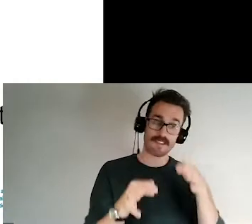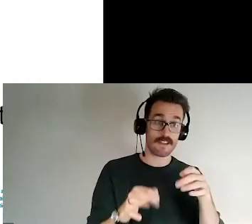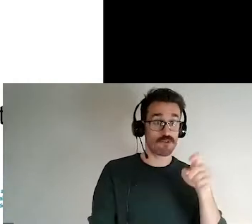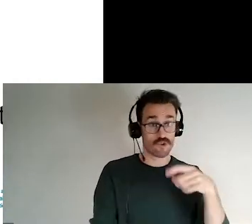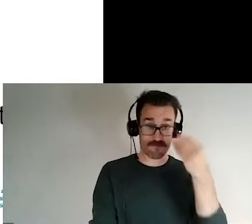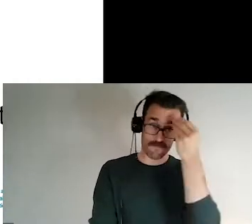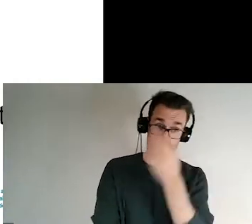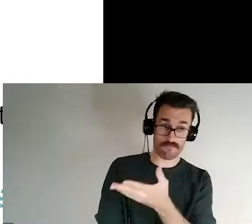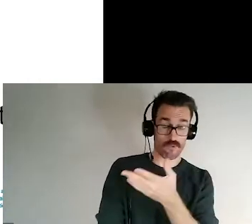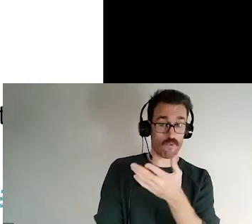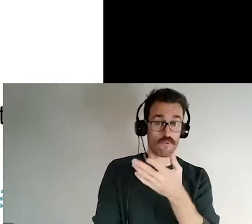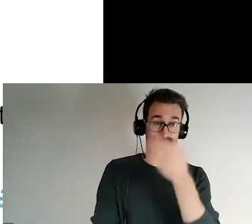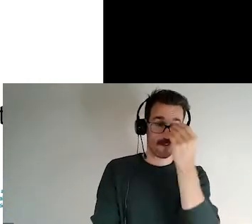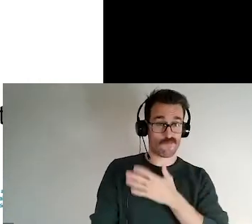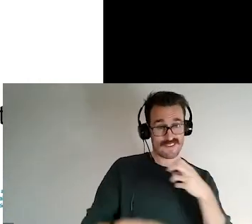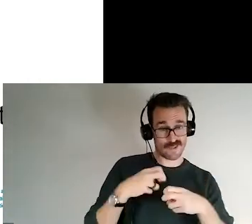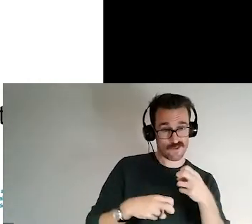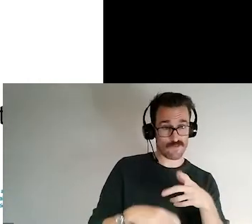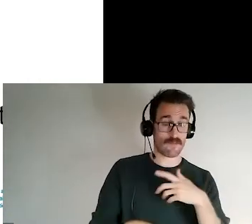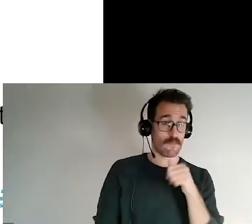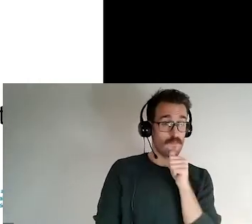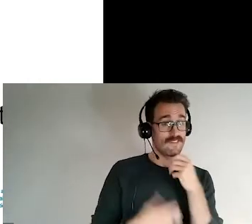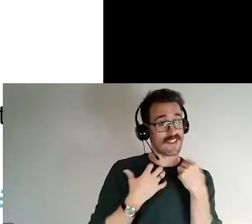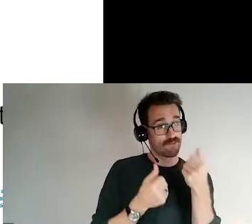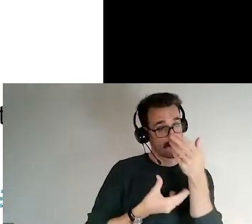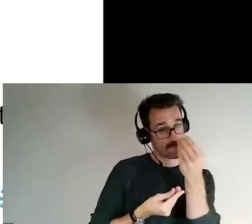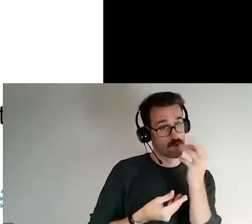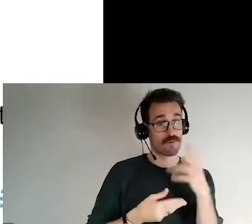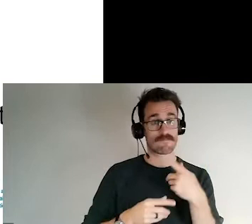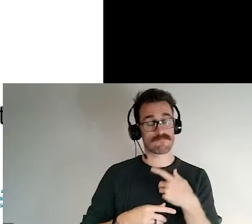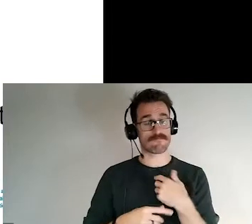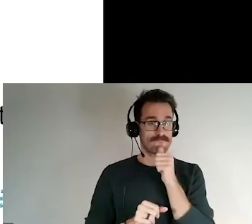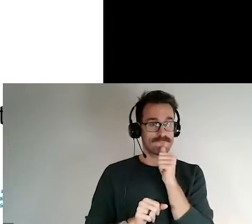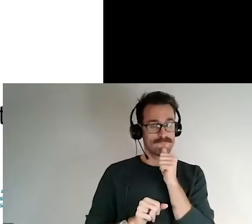some private health information at work, and these decisions are often stressful and complex.